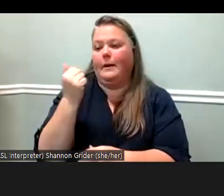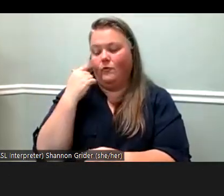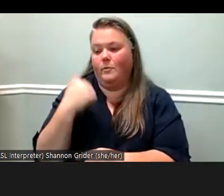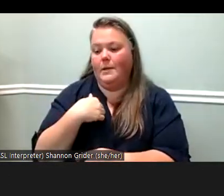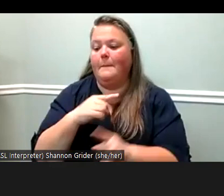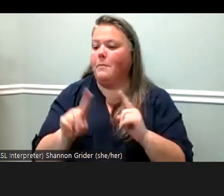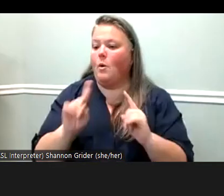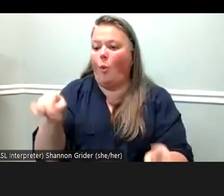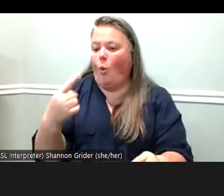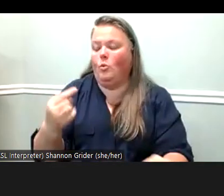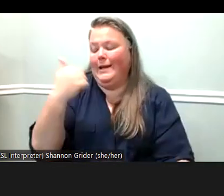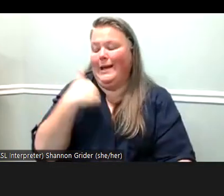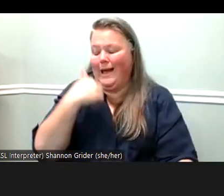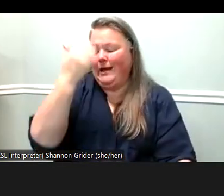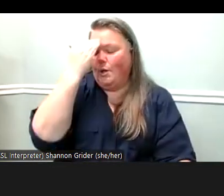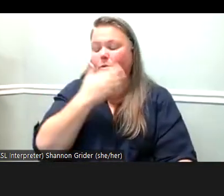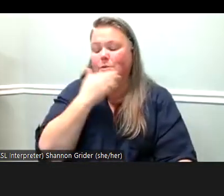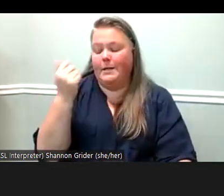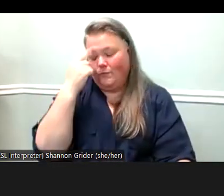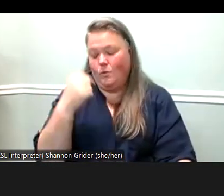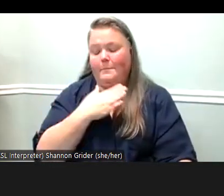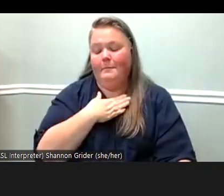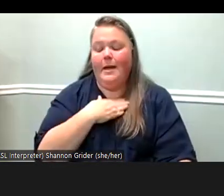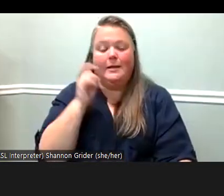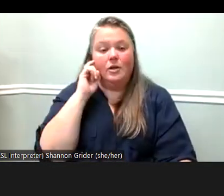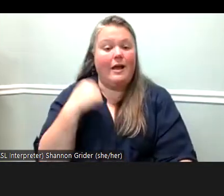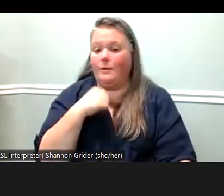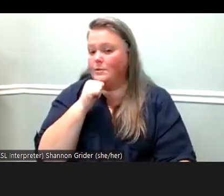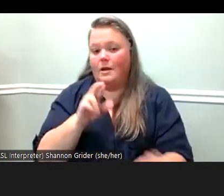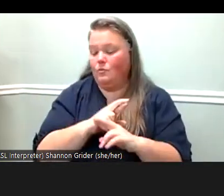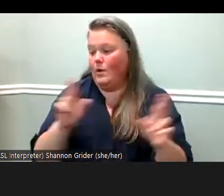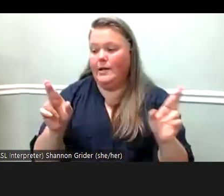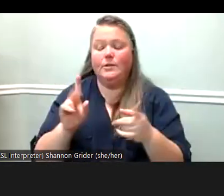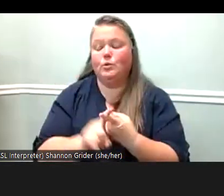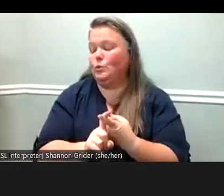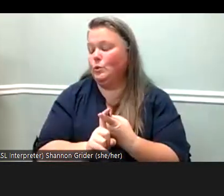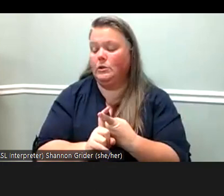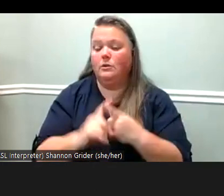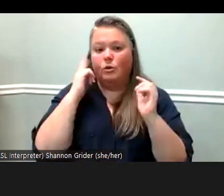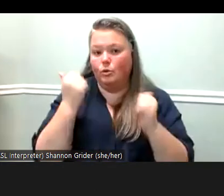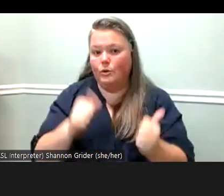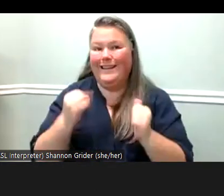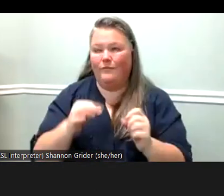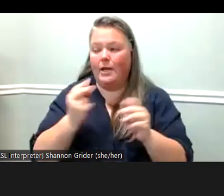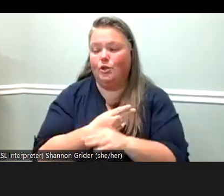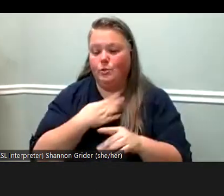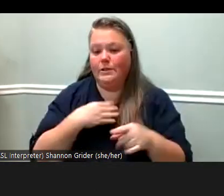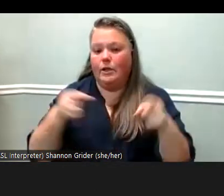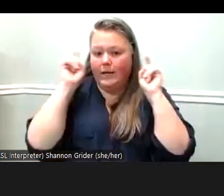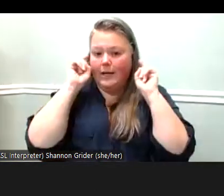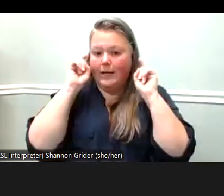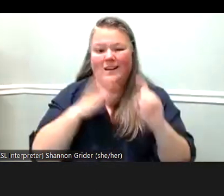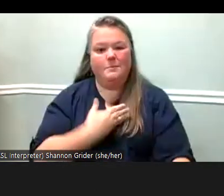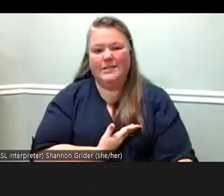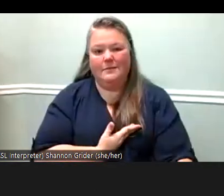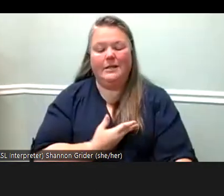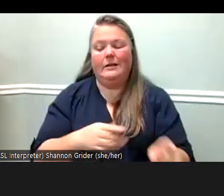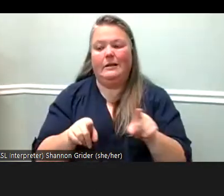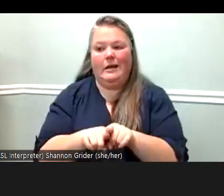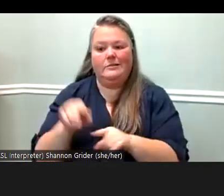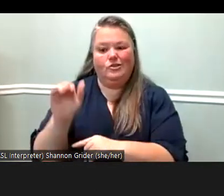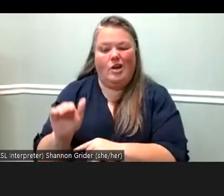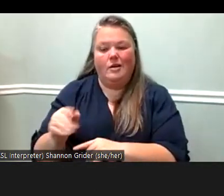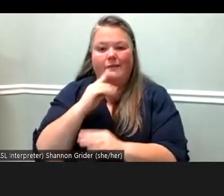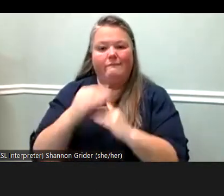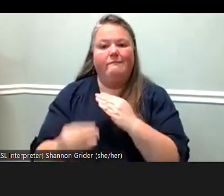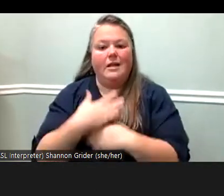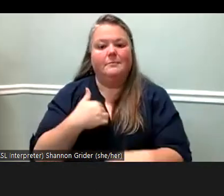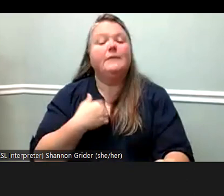AND UPDATES, LIKE ANYTHING, FEEL FREE TO REACH OUT AND EMAIL ME AND LOOKS LIKE WE HAVE ANOTHER COMMENT FROM MARIA. WHEN I WAS YOUNG I HAD AN AUDIOLOGIST TRY TO